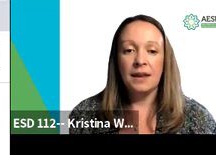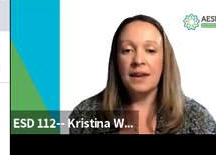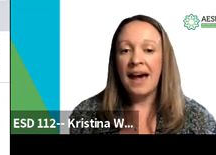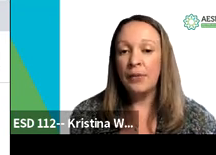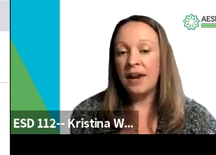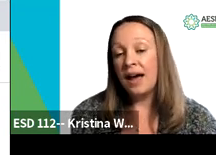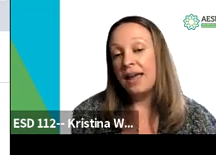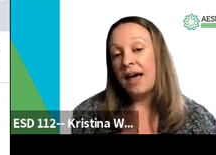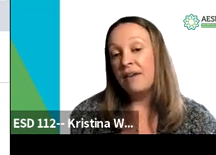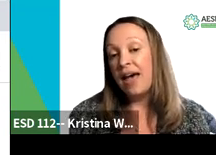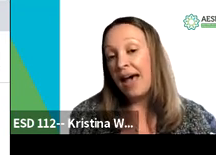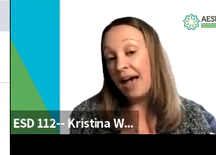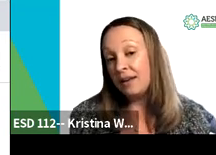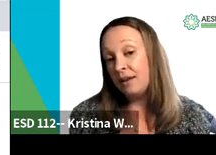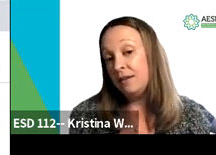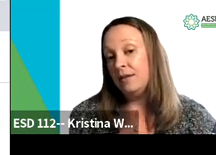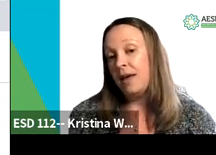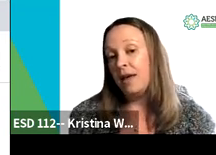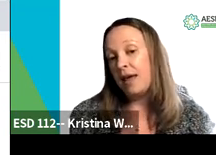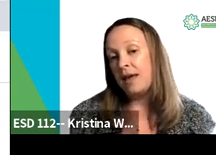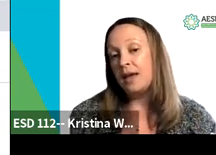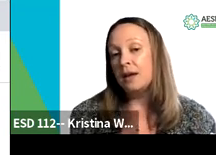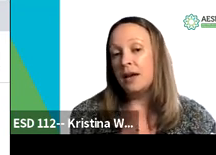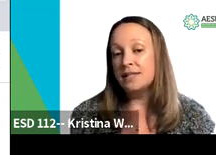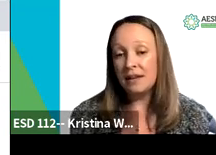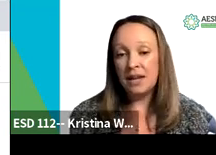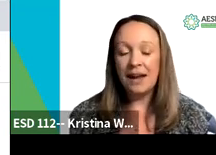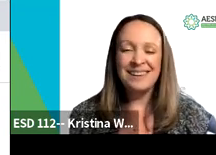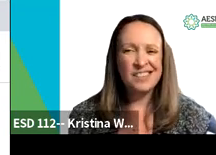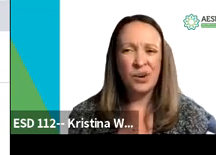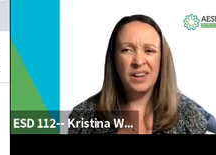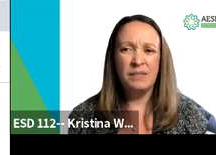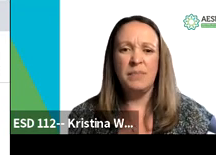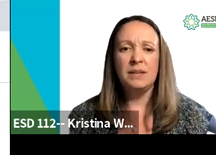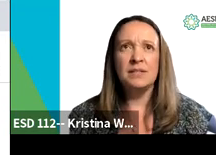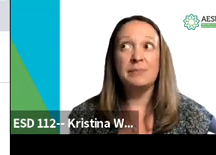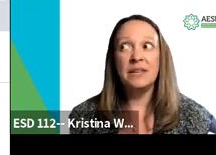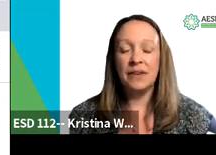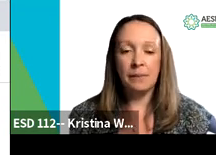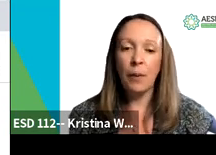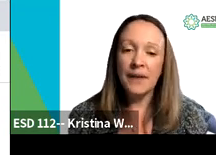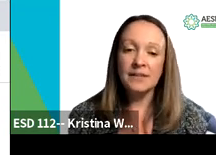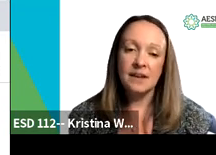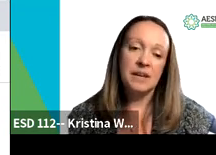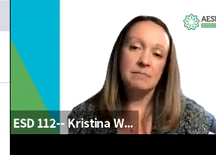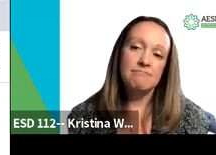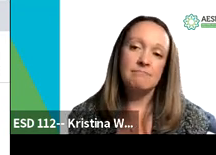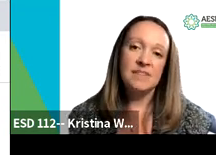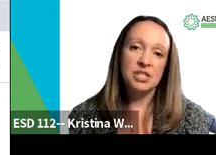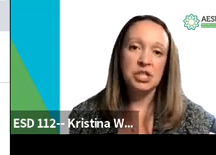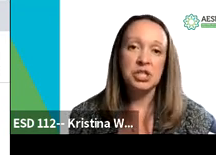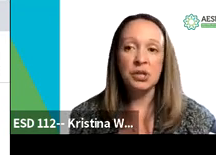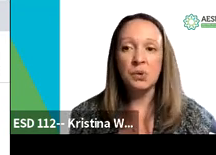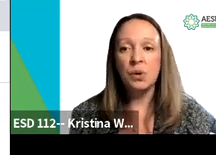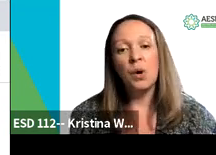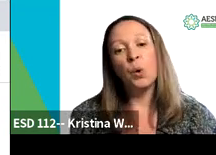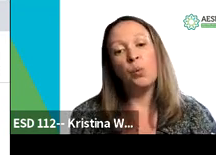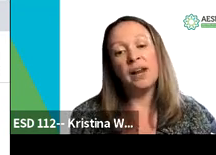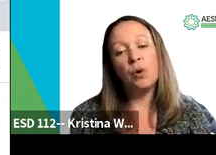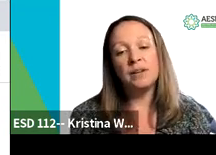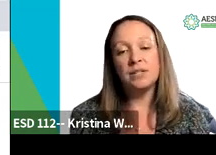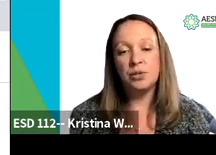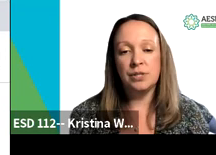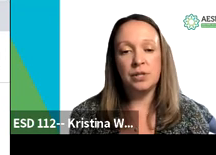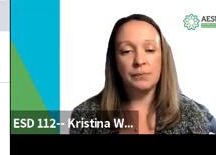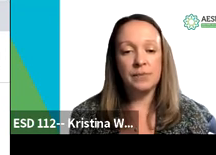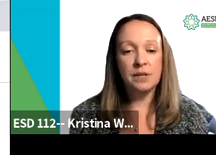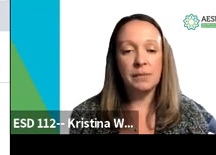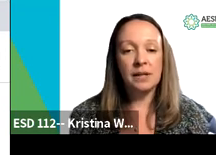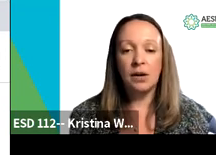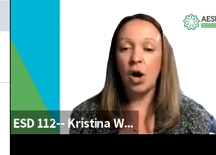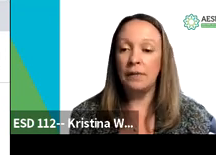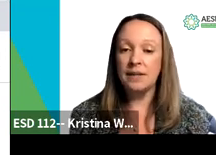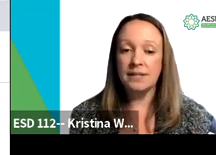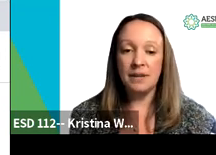ESD 112-- Kristina Wambold: Now that I have added a assignment I need to go in and be specific about what that assignment needs to do or what I want the students to do. So let me click on the assignment.